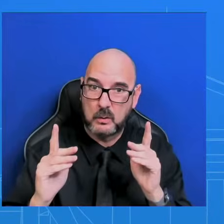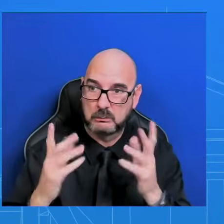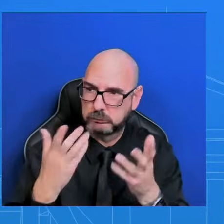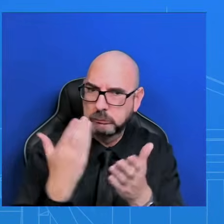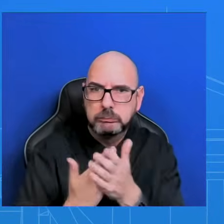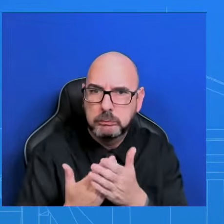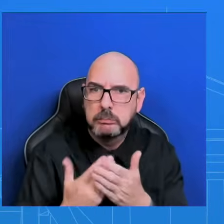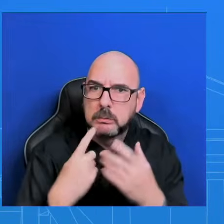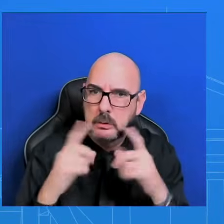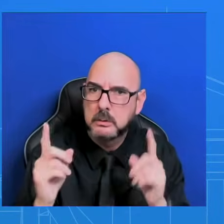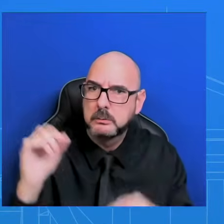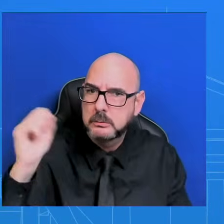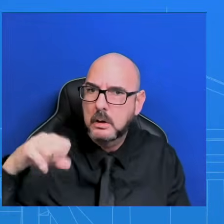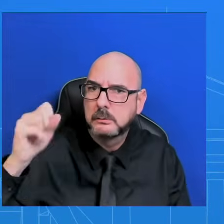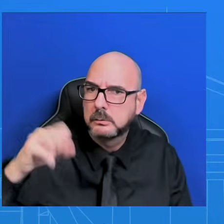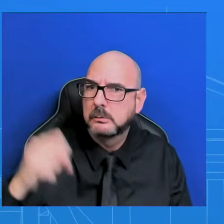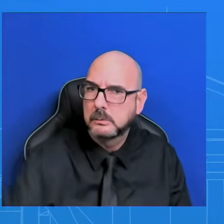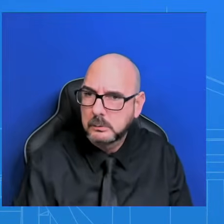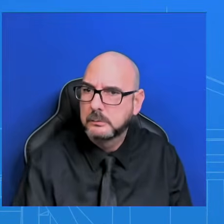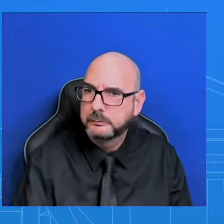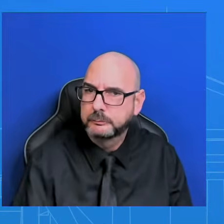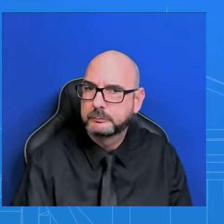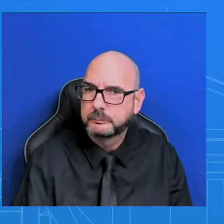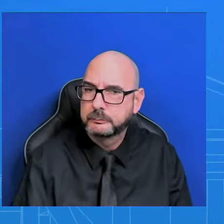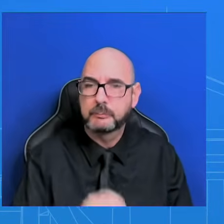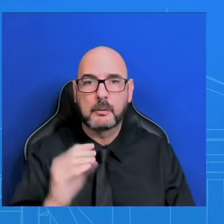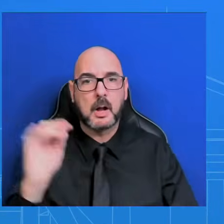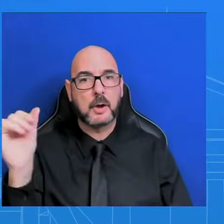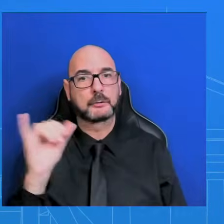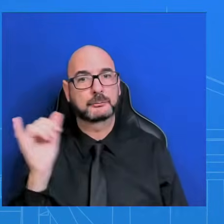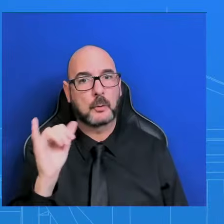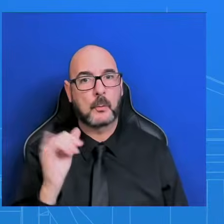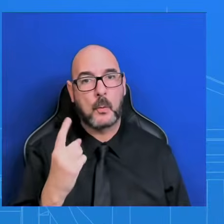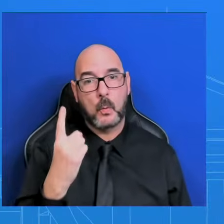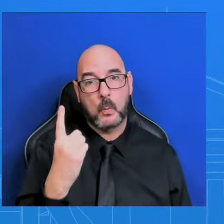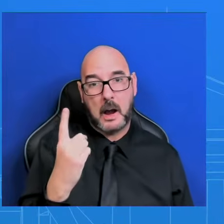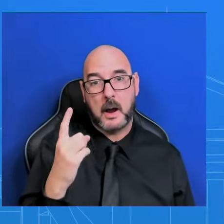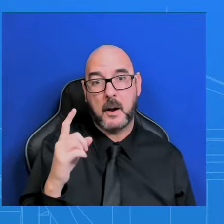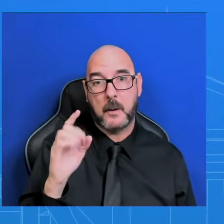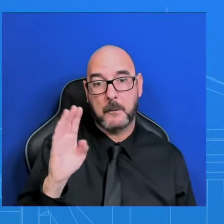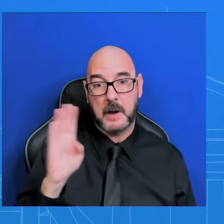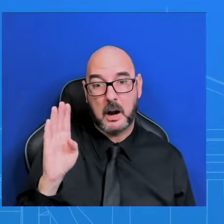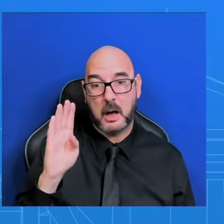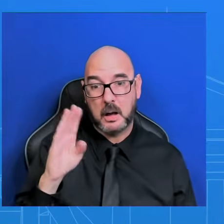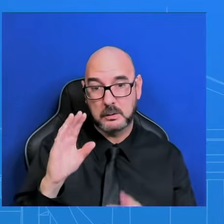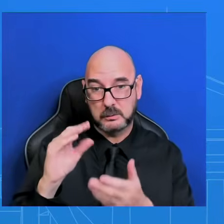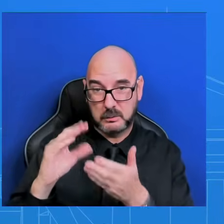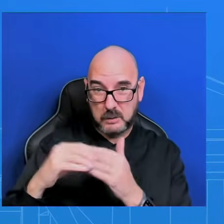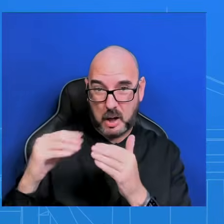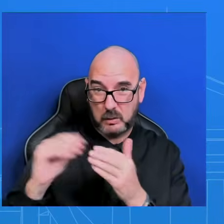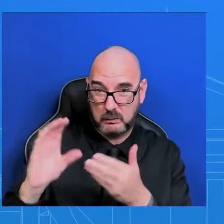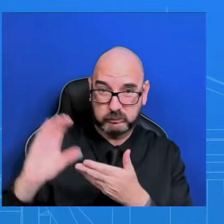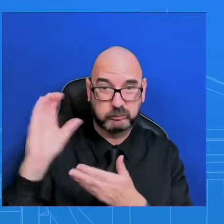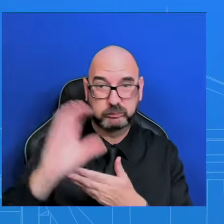is that we've provided more than $1 billion in grant funding for jurisdictions hosting recently arrived migrants.